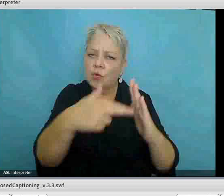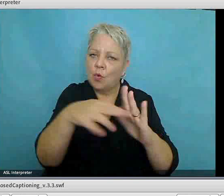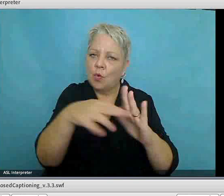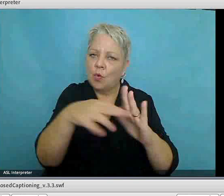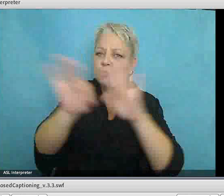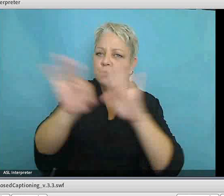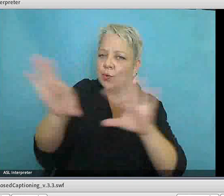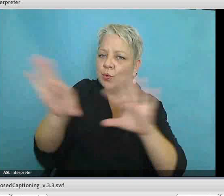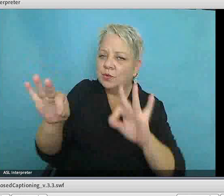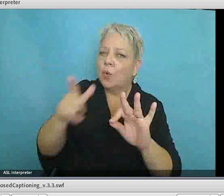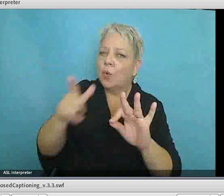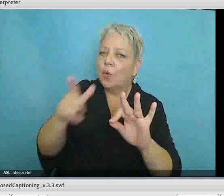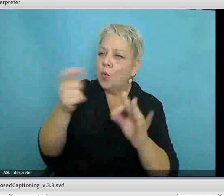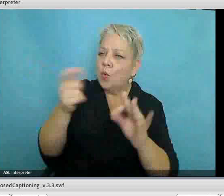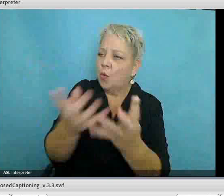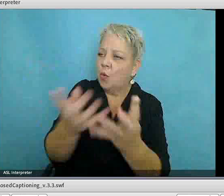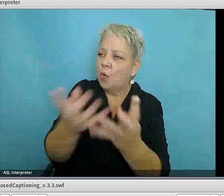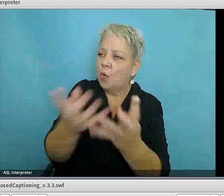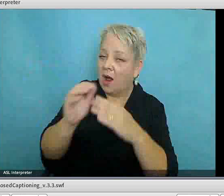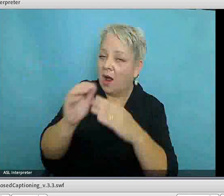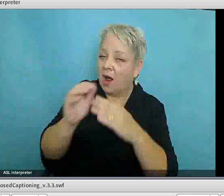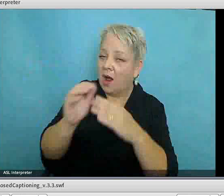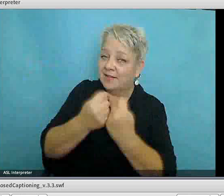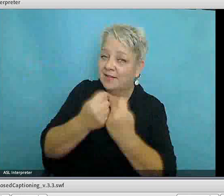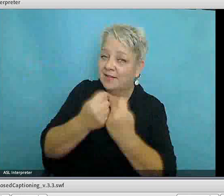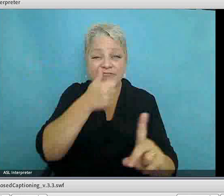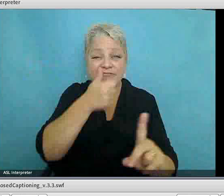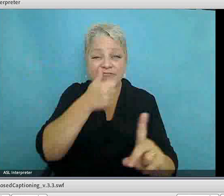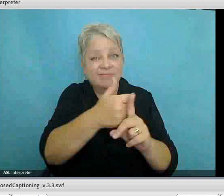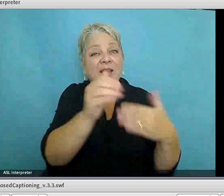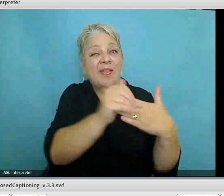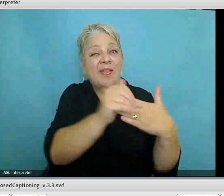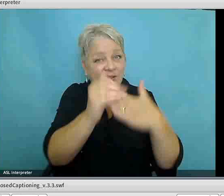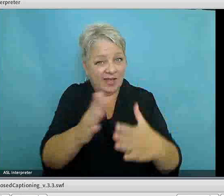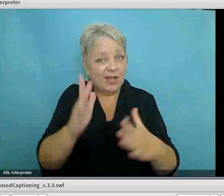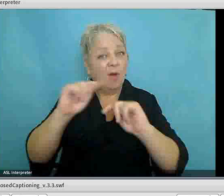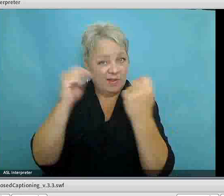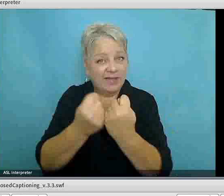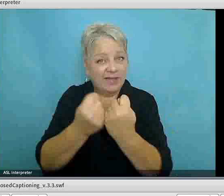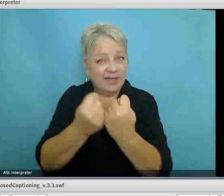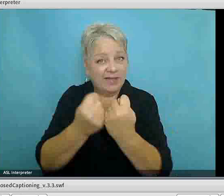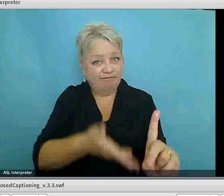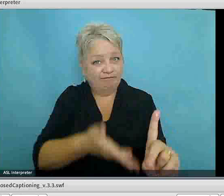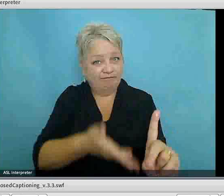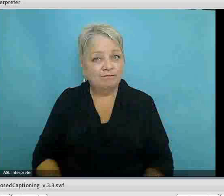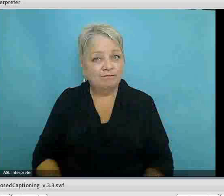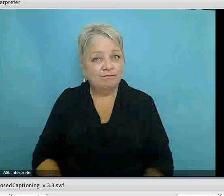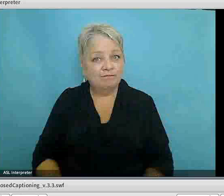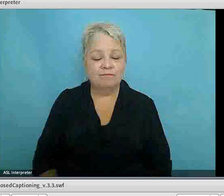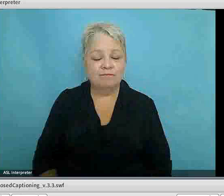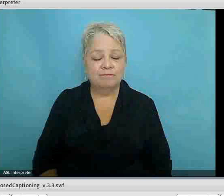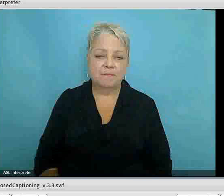is the leader of the Care Team.